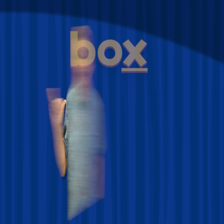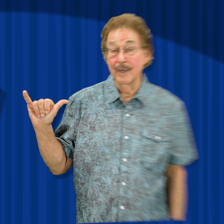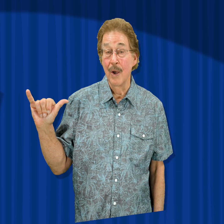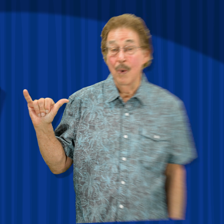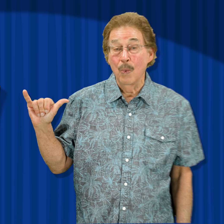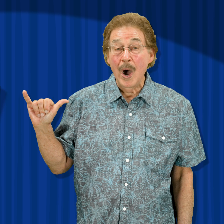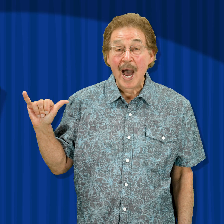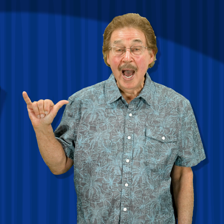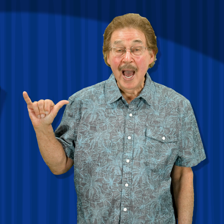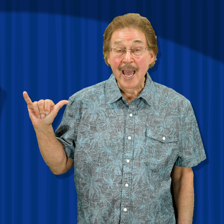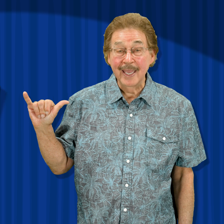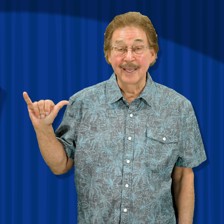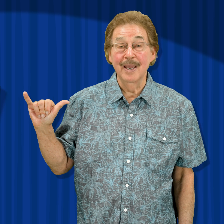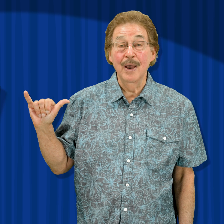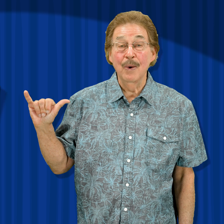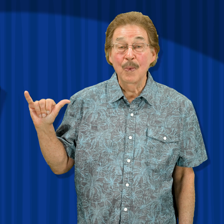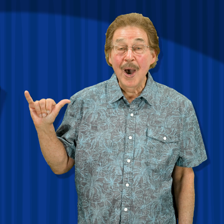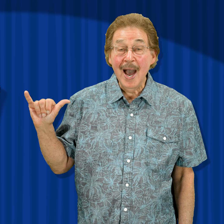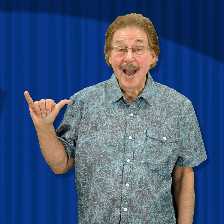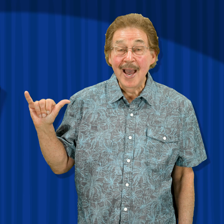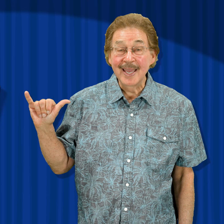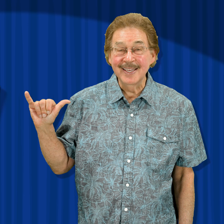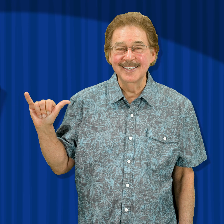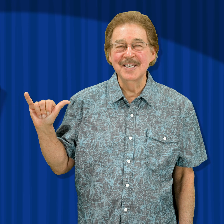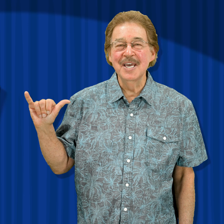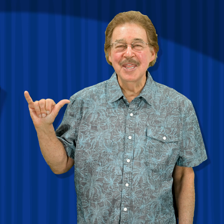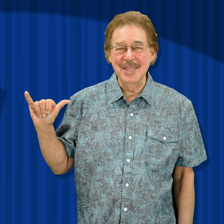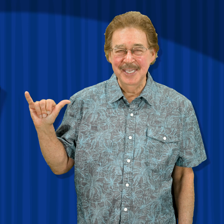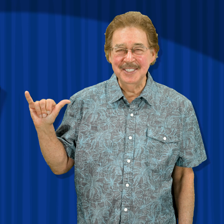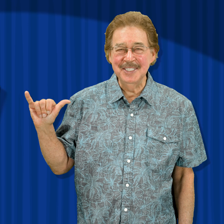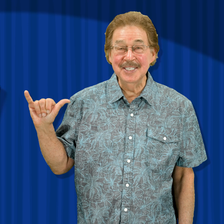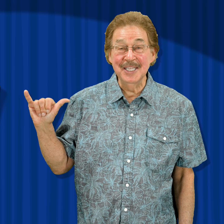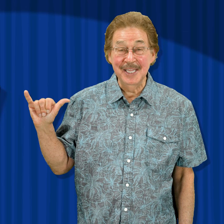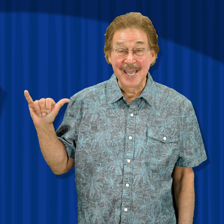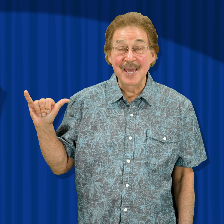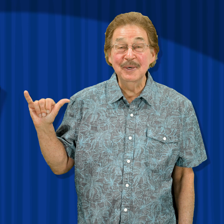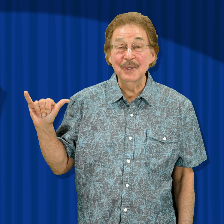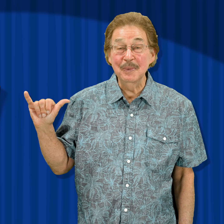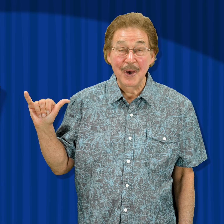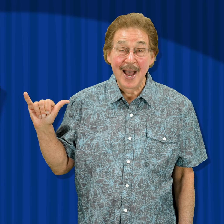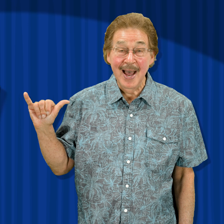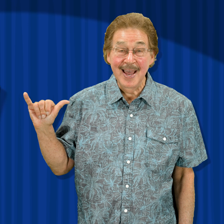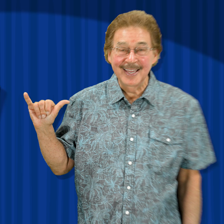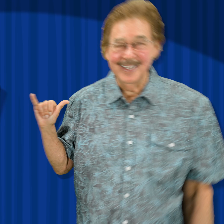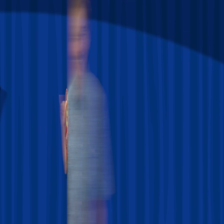Y, y, this is the letter y